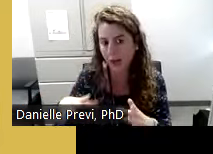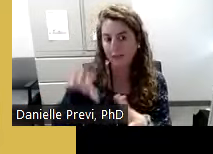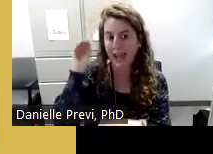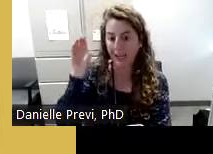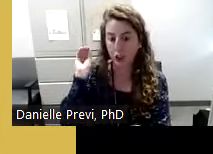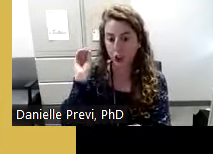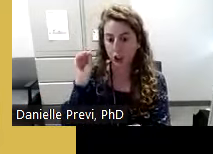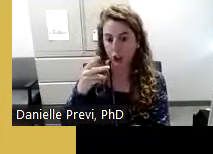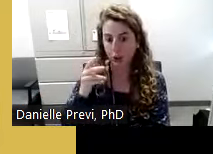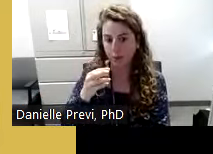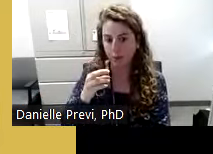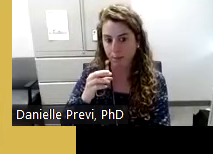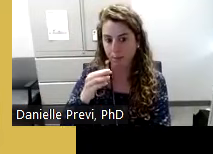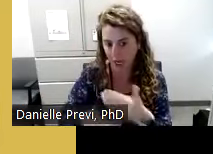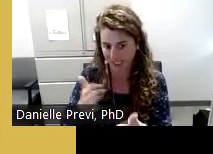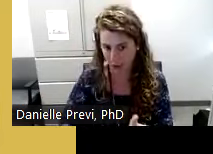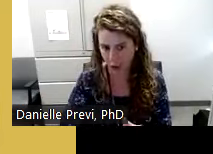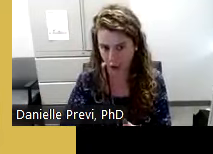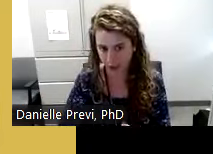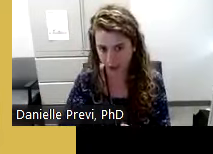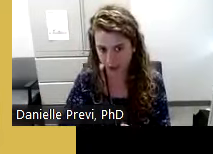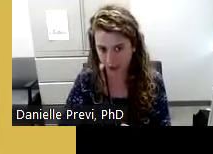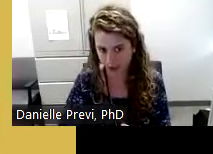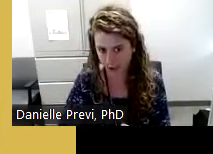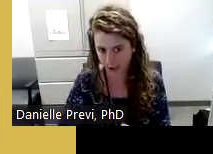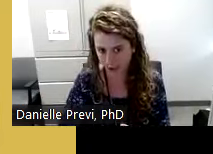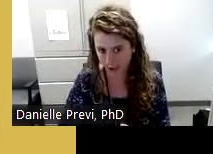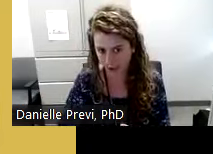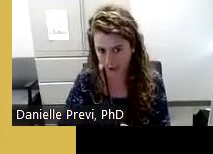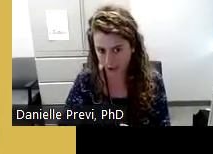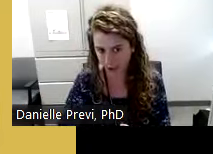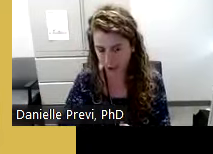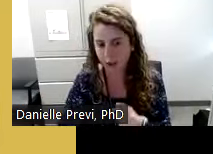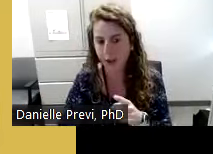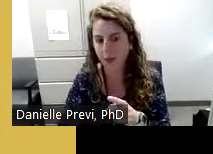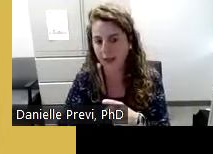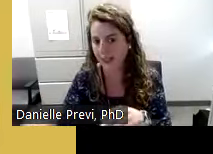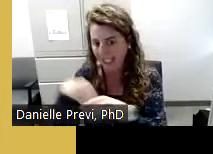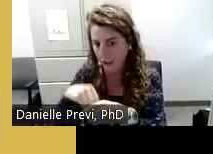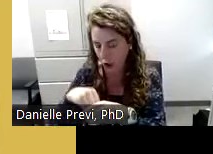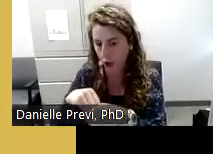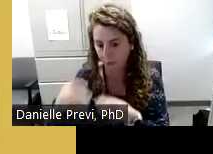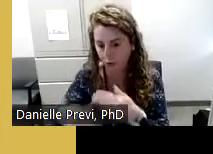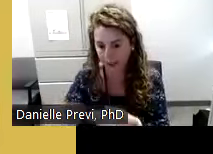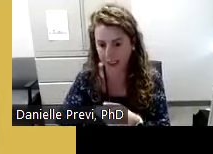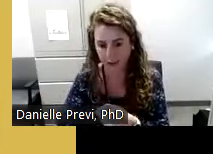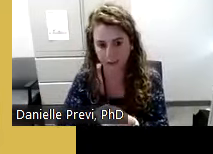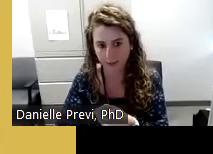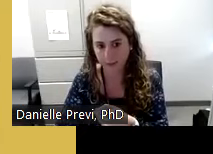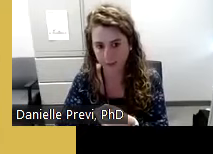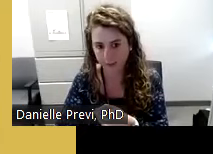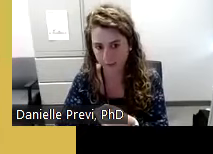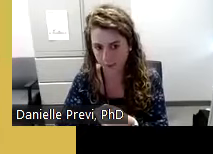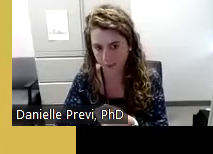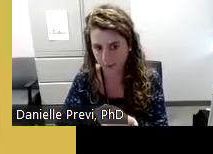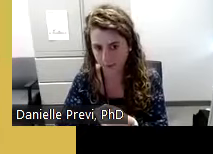So the cochlear implant (CI) has two parts: the external part, which is called the processor which hangs right behind the ear, and then the internal piece.